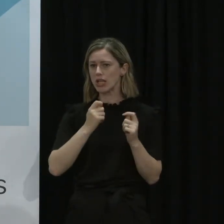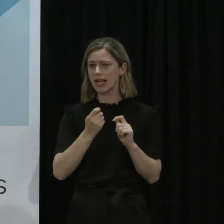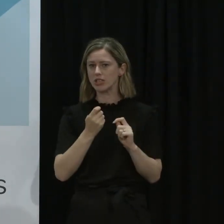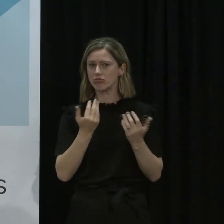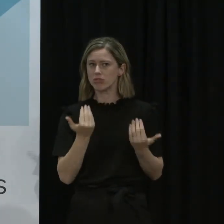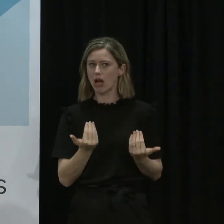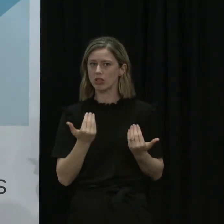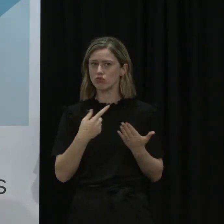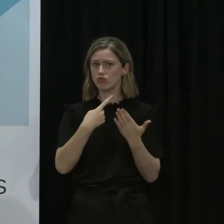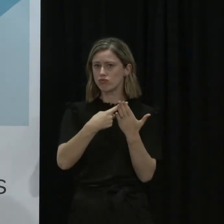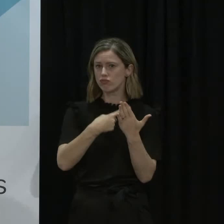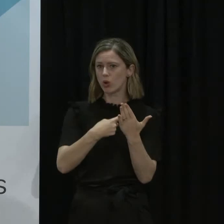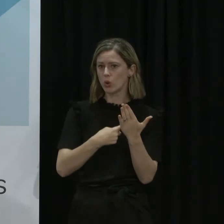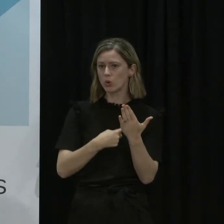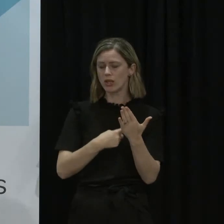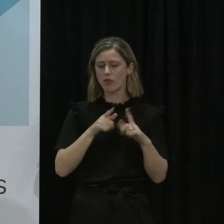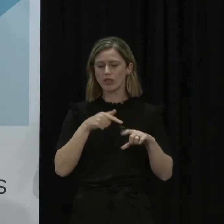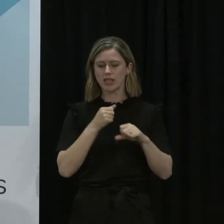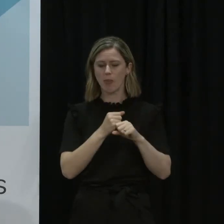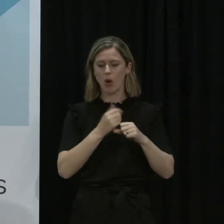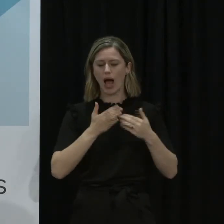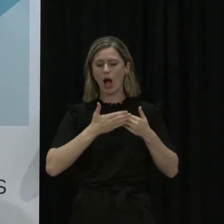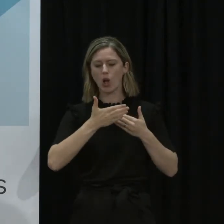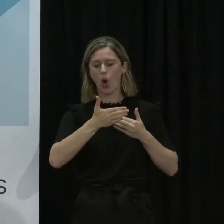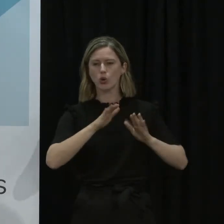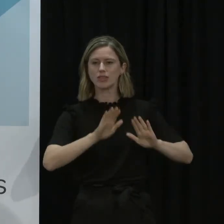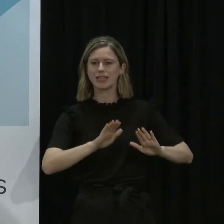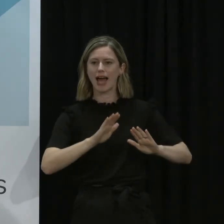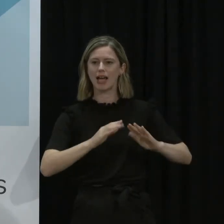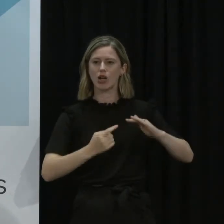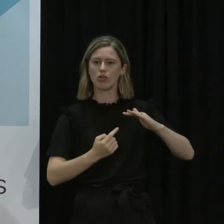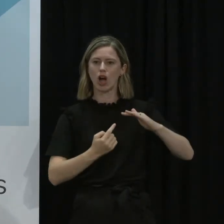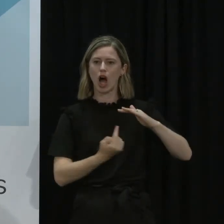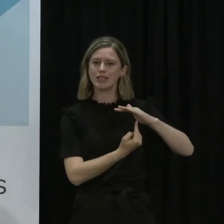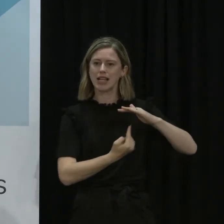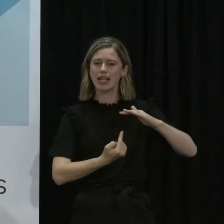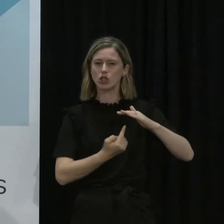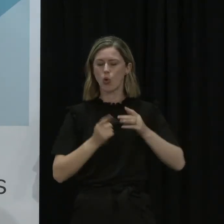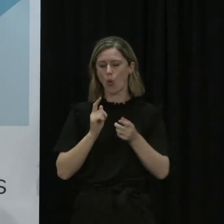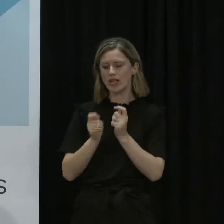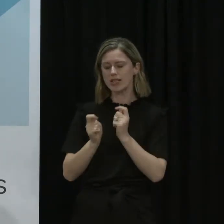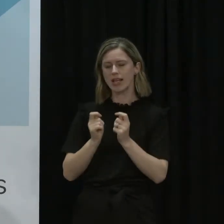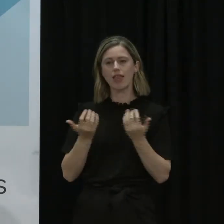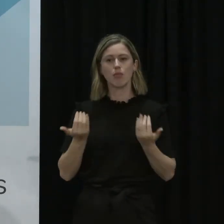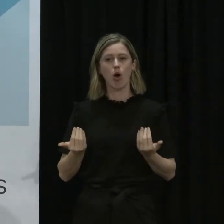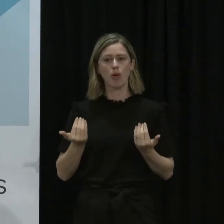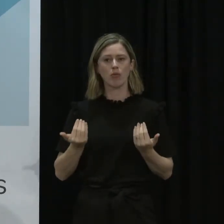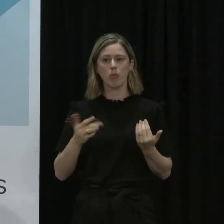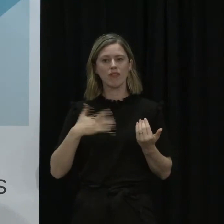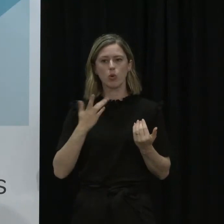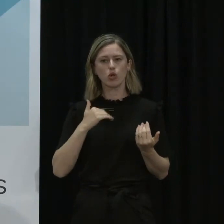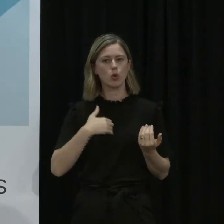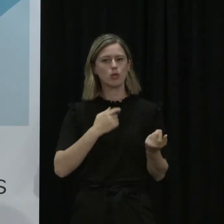countries where Omicron variant has been found, including Australia as you are aware. Whether there is any change to